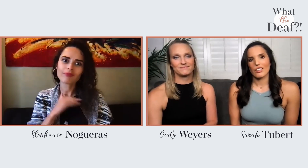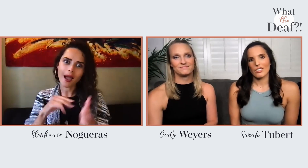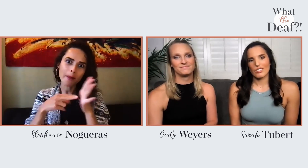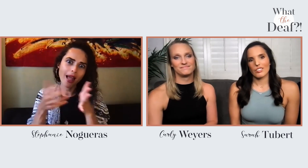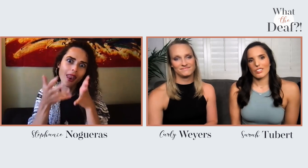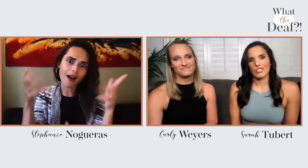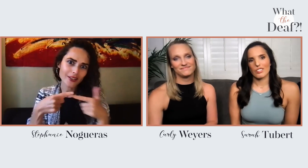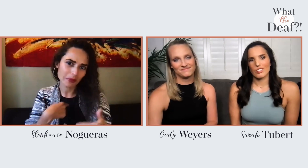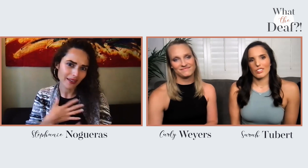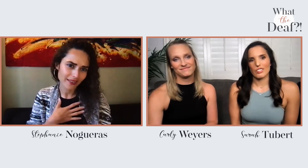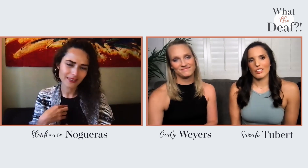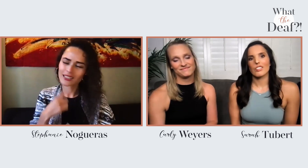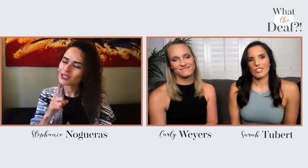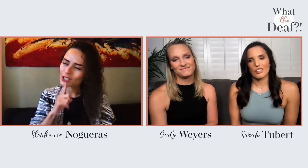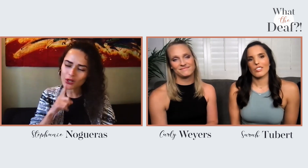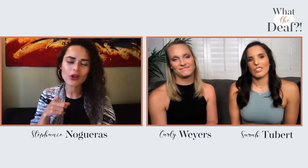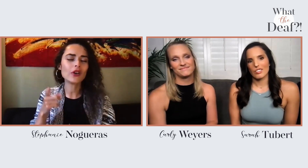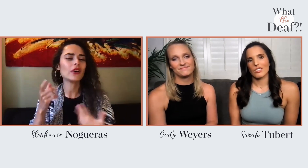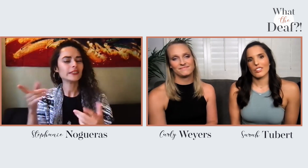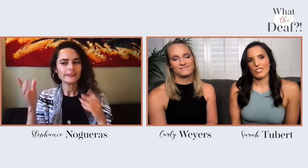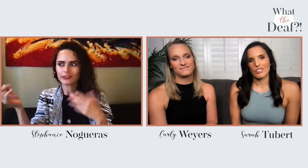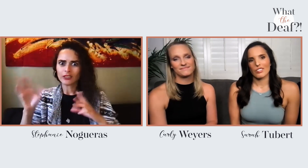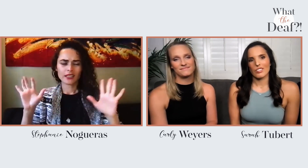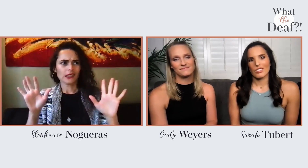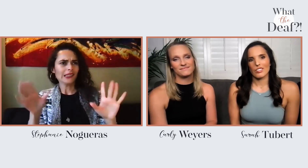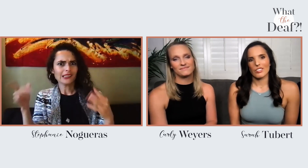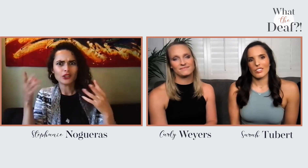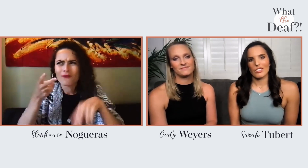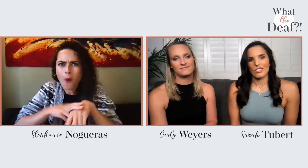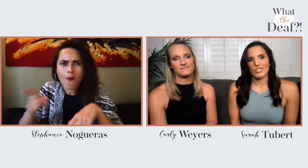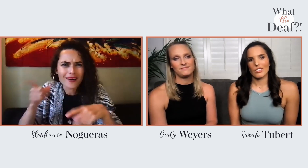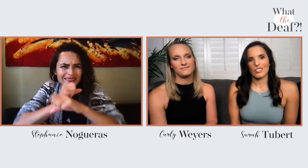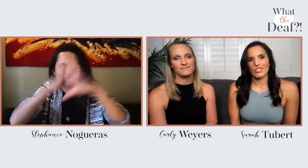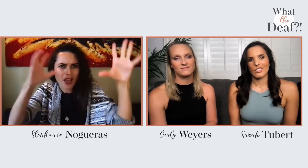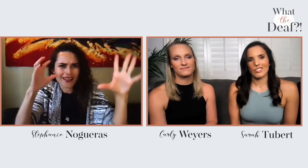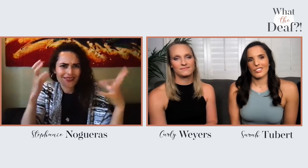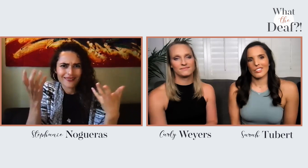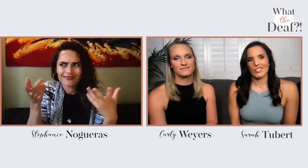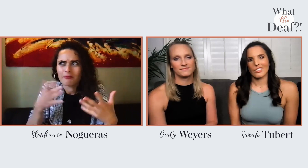It meant so much to me, it genuinely did, and my poor mom, she was overwhelmed. You know, she was like,